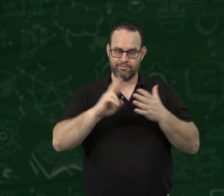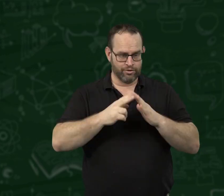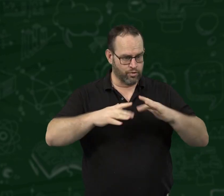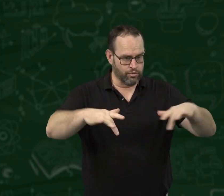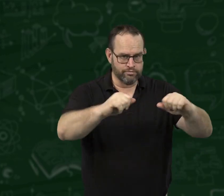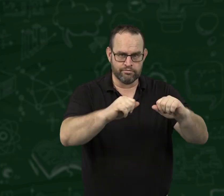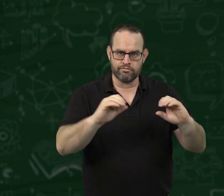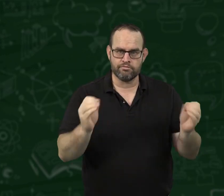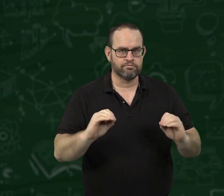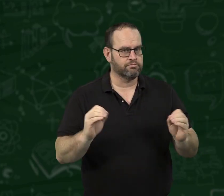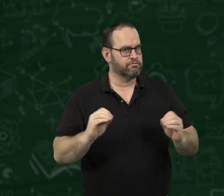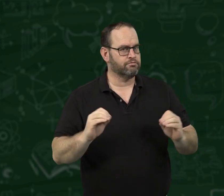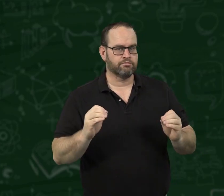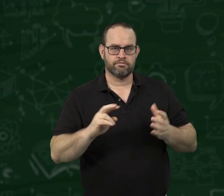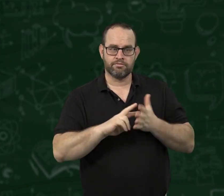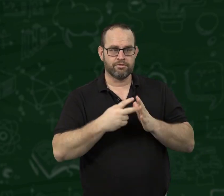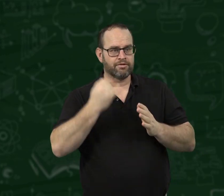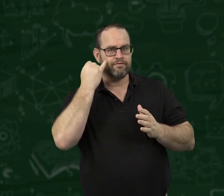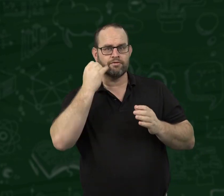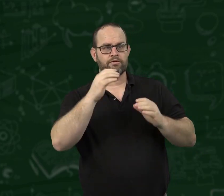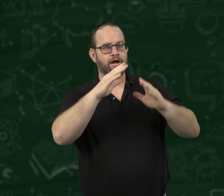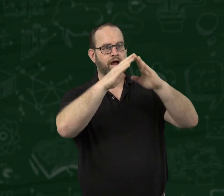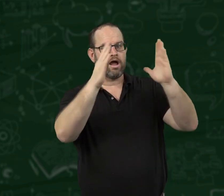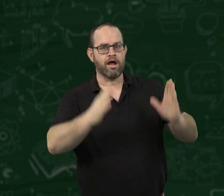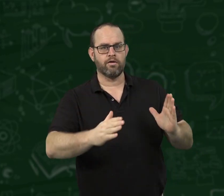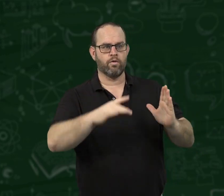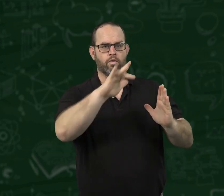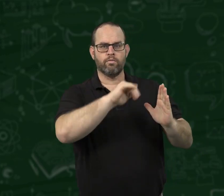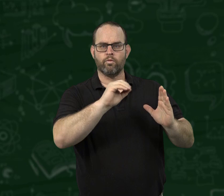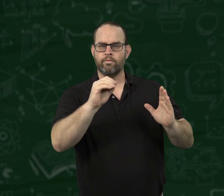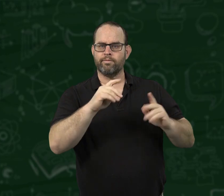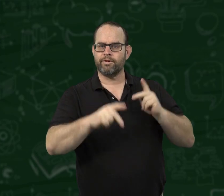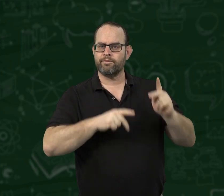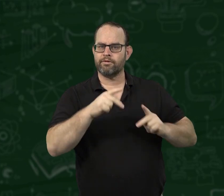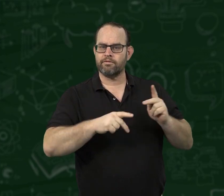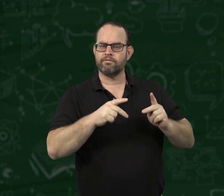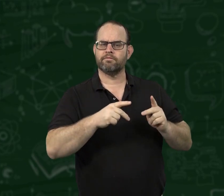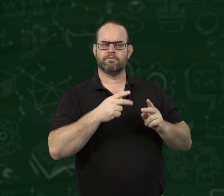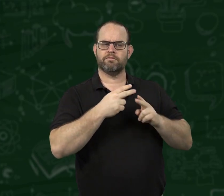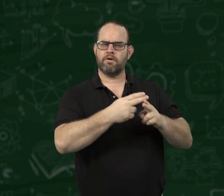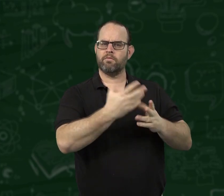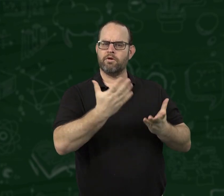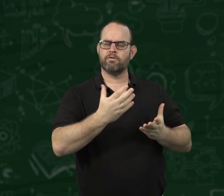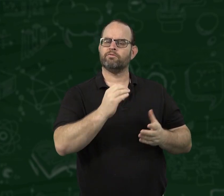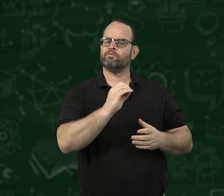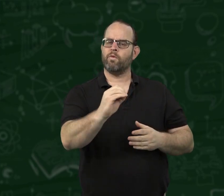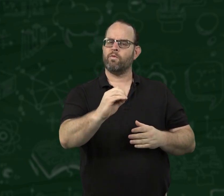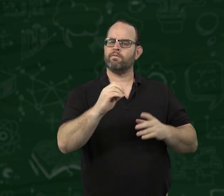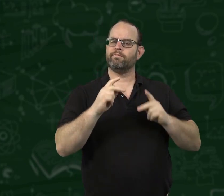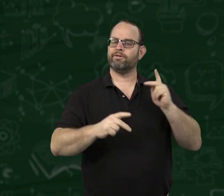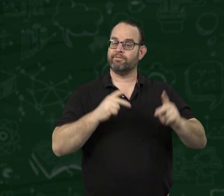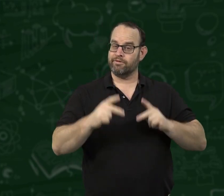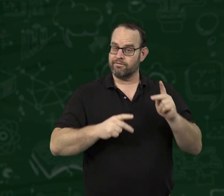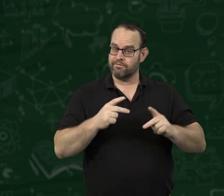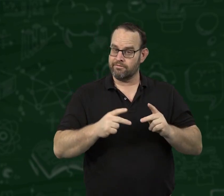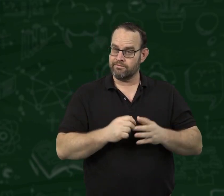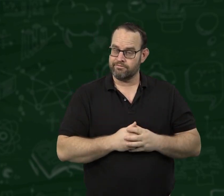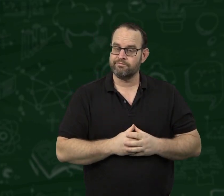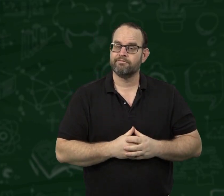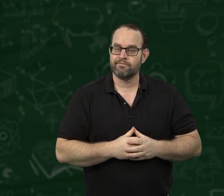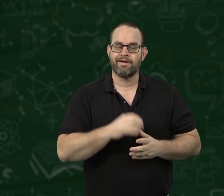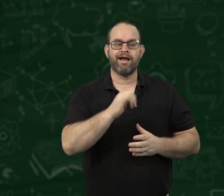If there are no houses or no people, we say there are 0 people.